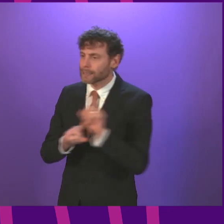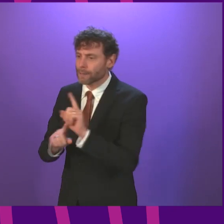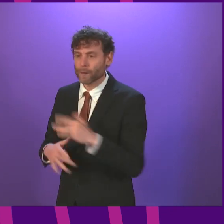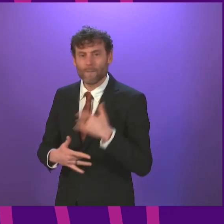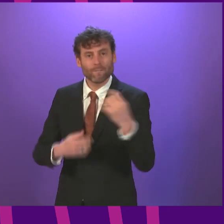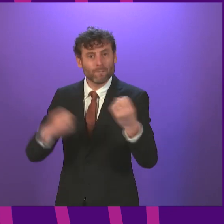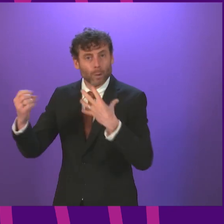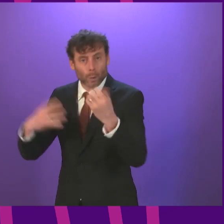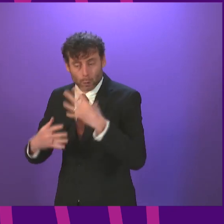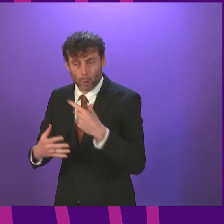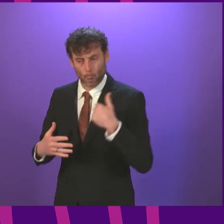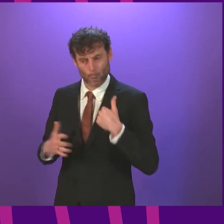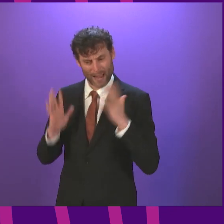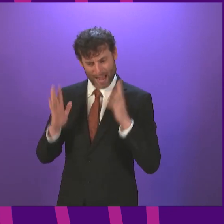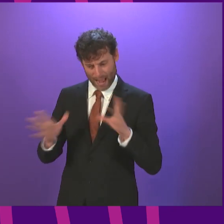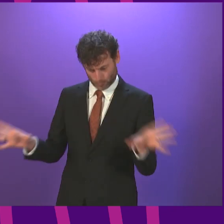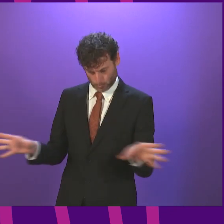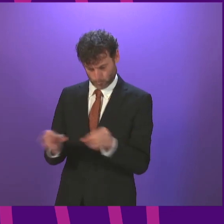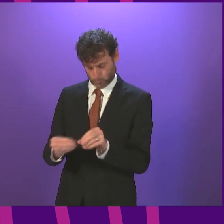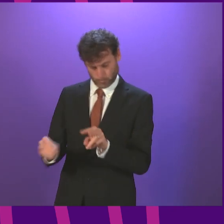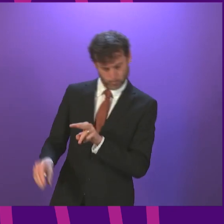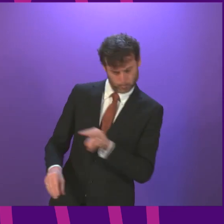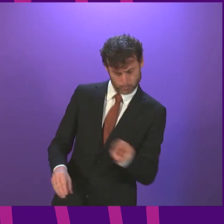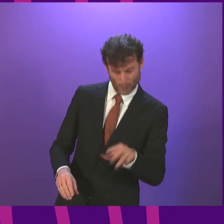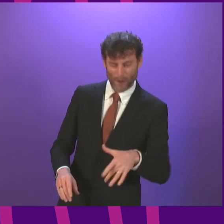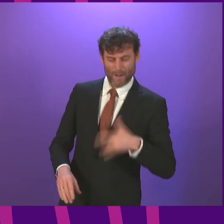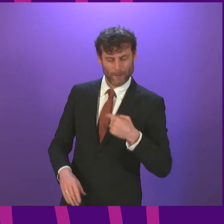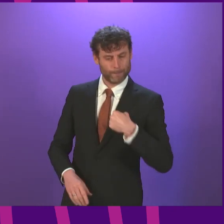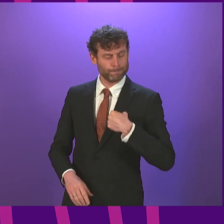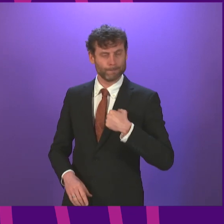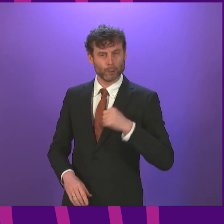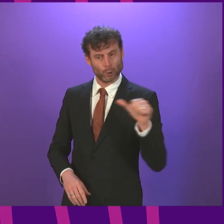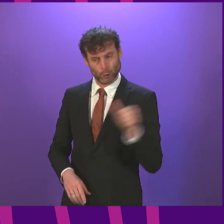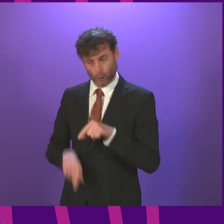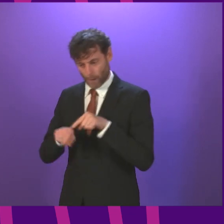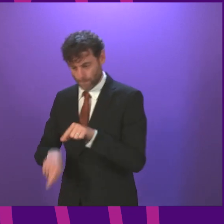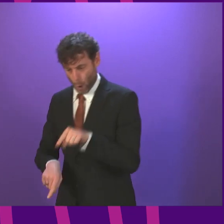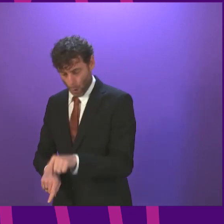but everyone can see the views of counsel, the conclusions of the law officers, on which